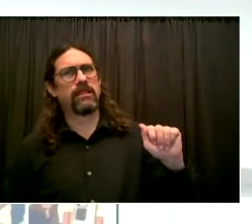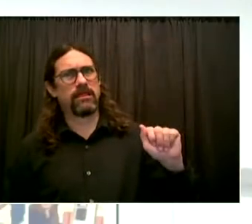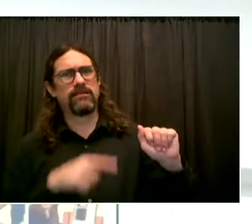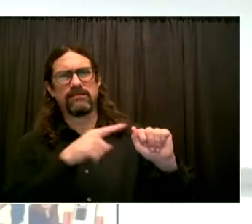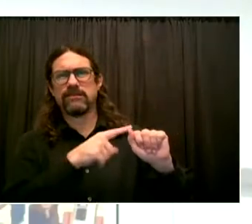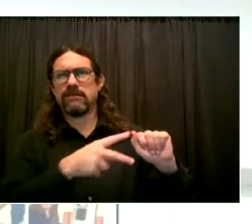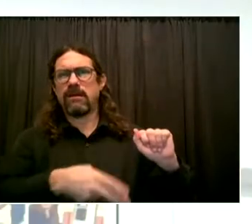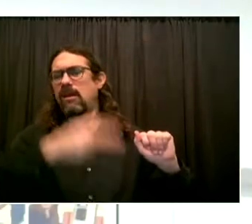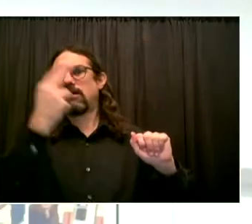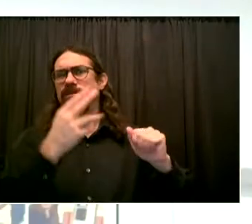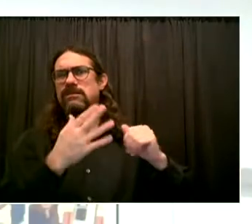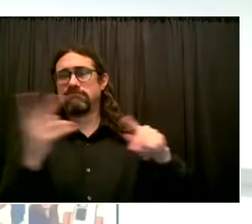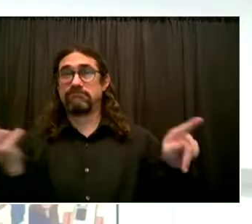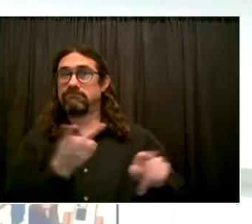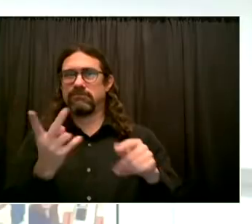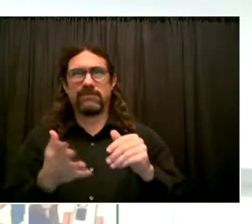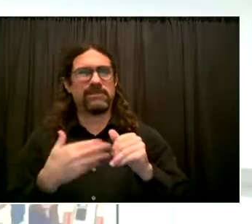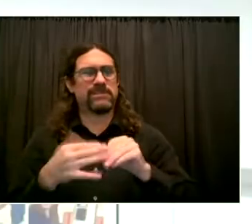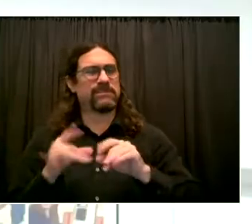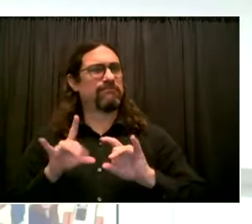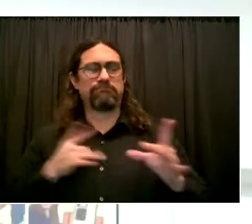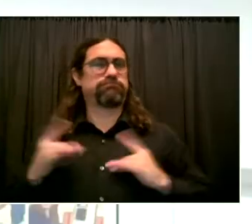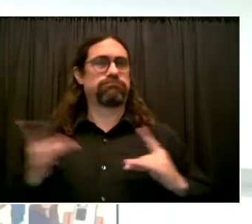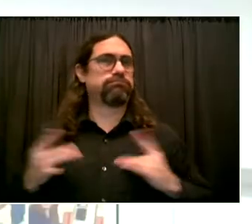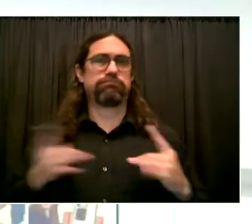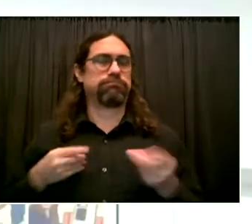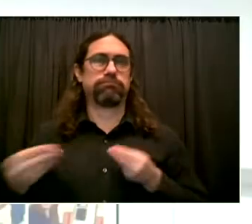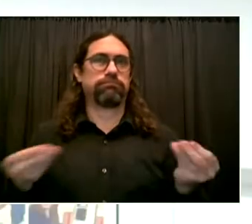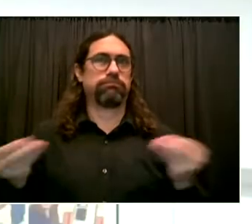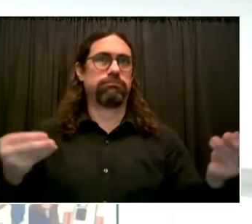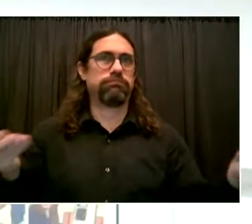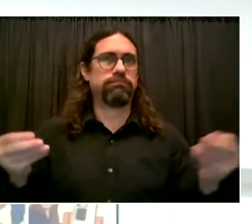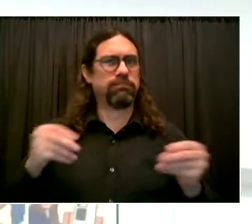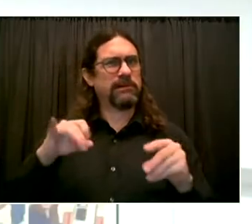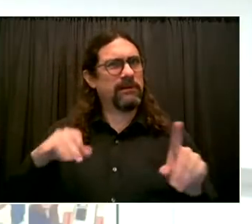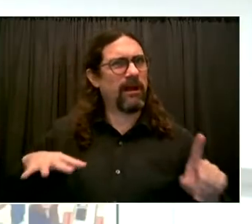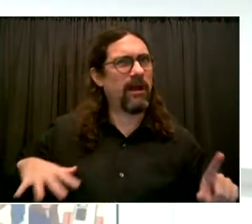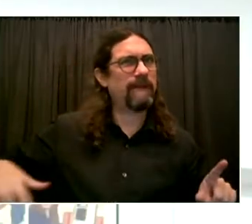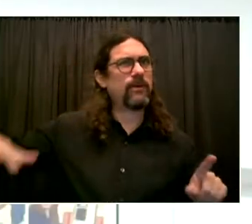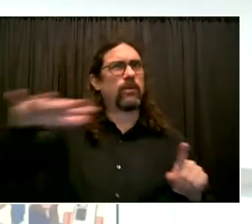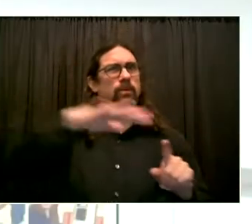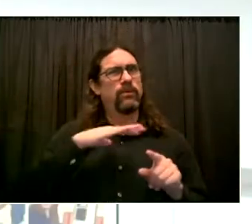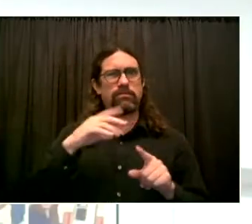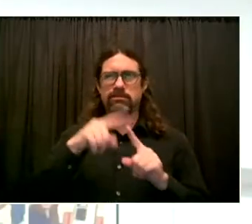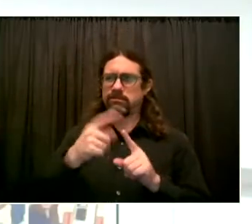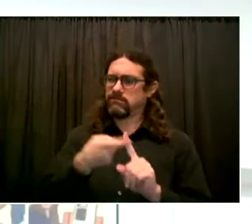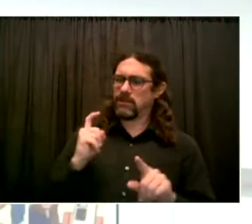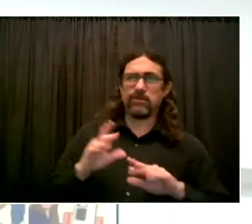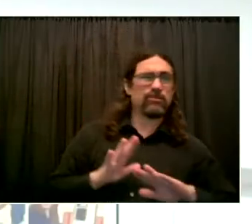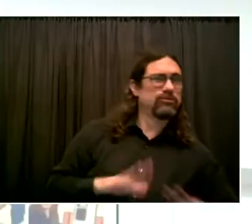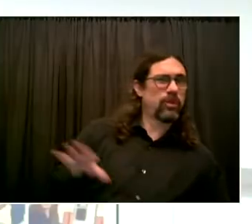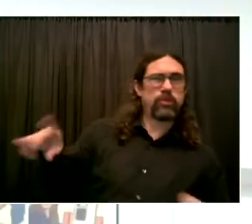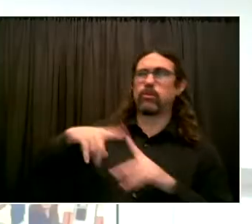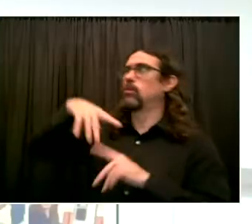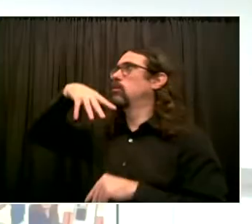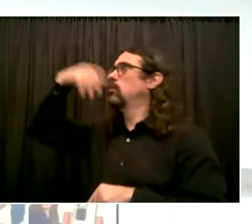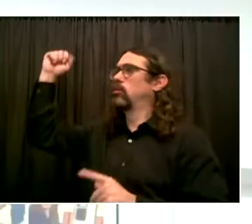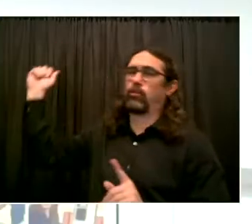DUE TO DELTA, THE DEVIL WE KNOW. THEY HAVE MORE THAN DOUBLED SIE NCEAY RL NOVEMBER, INCREASING IN EVERY BOROUGH